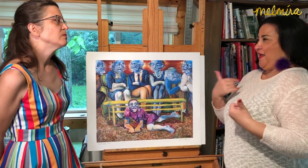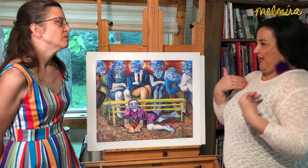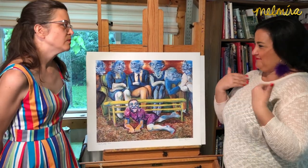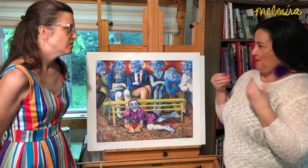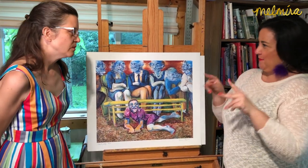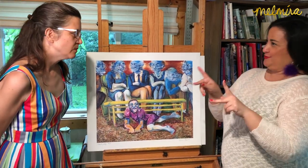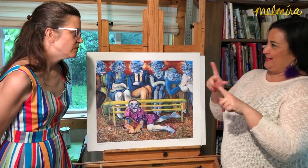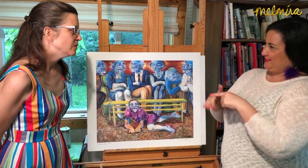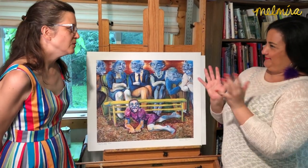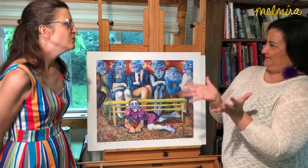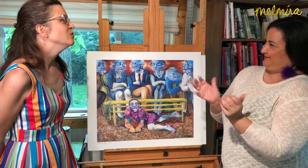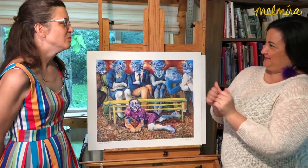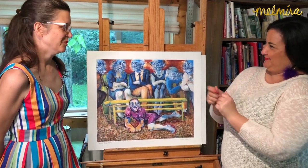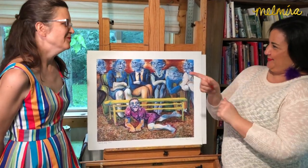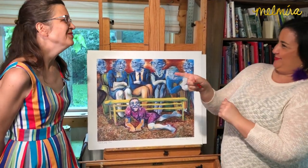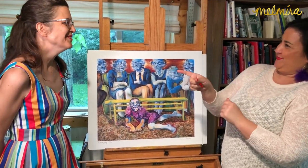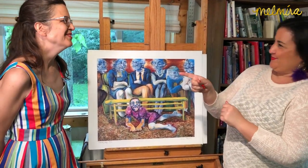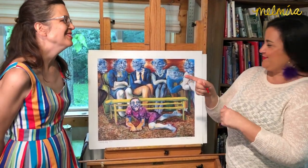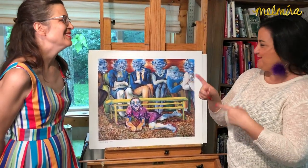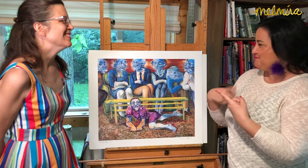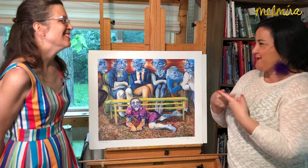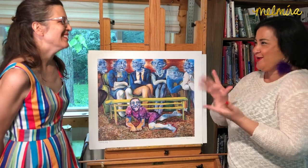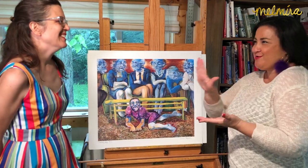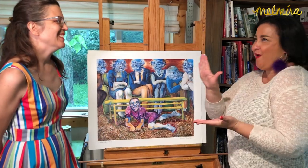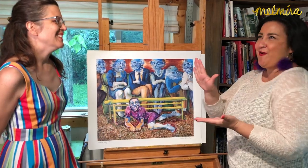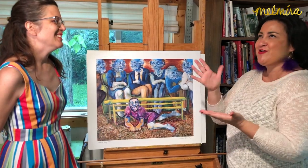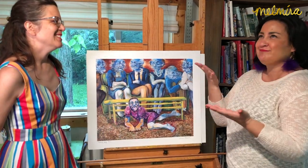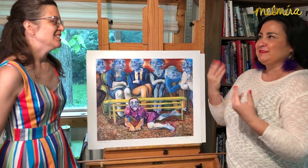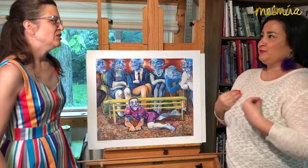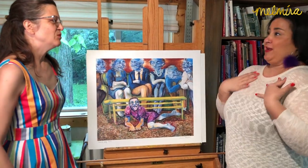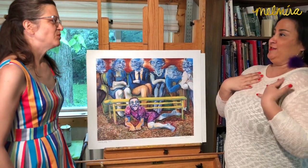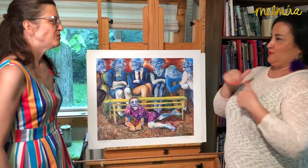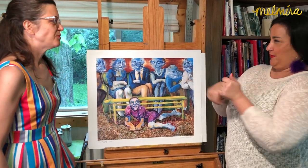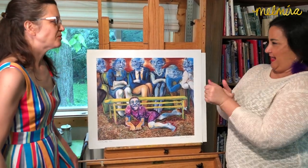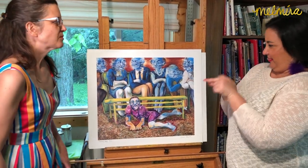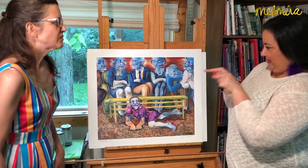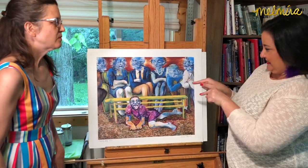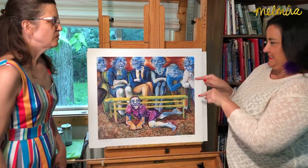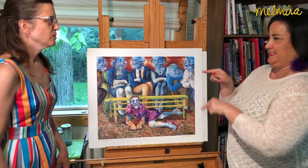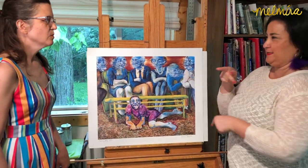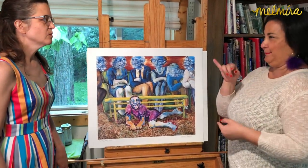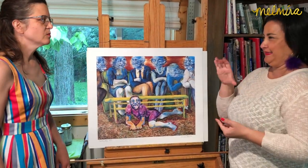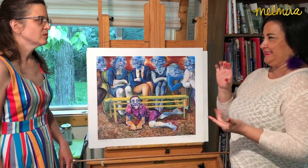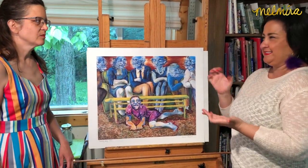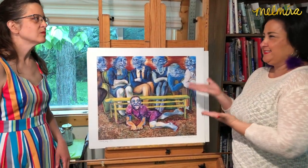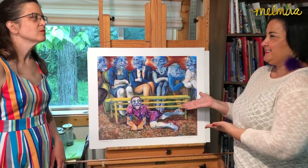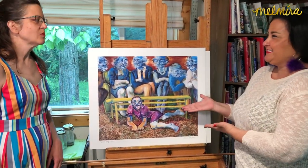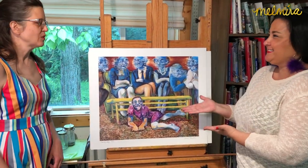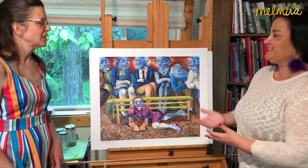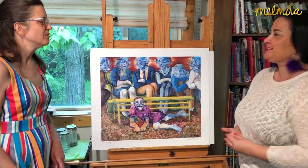Now, I have the opportunity to talk with you about your inspiration behind this piece.